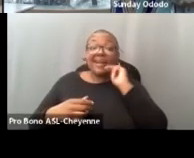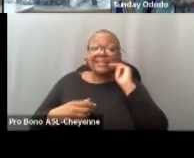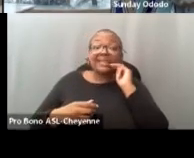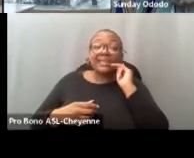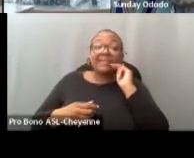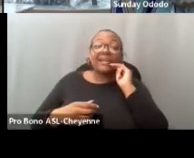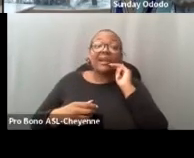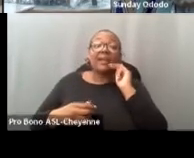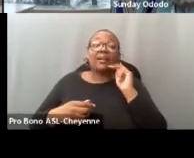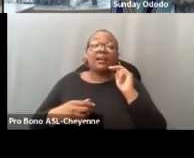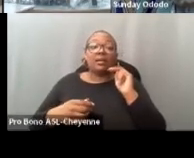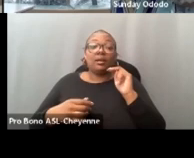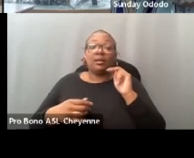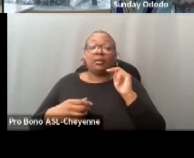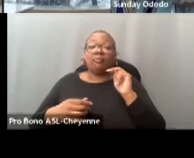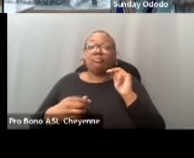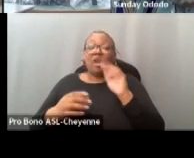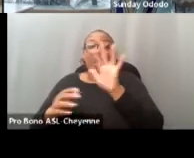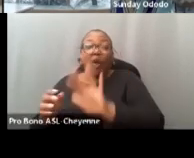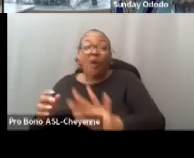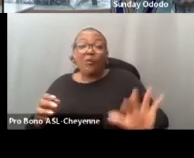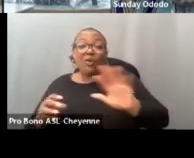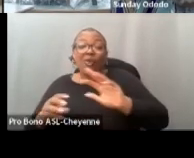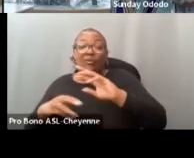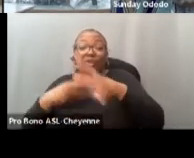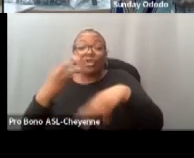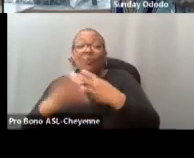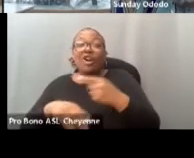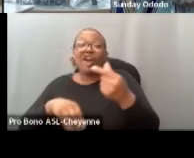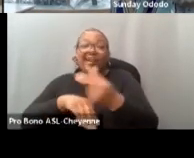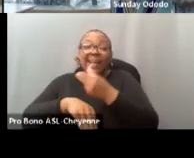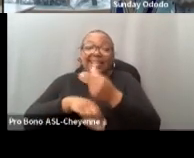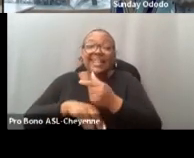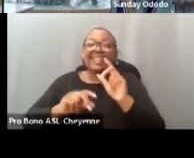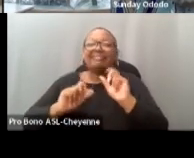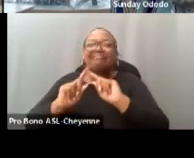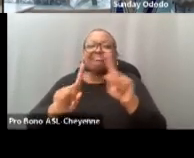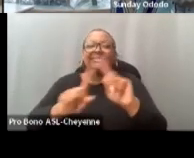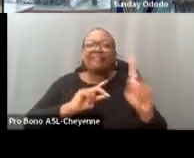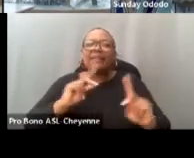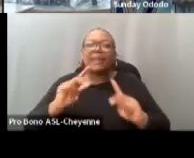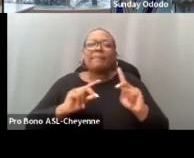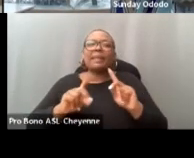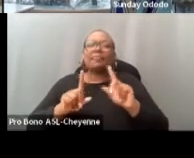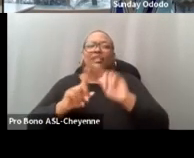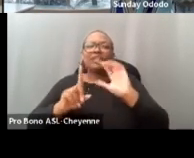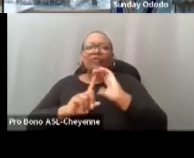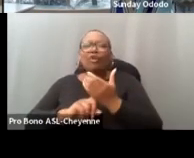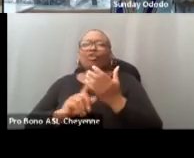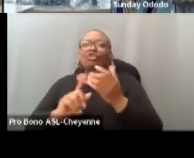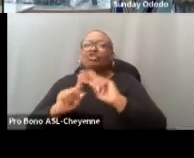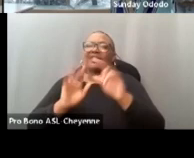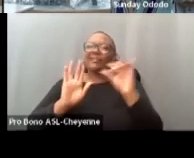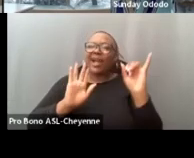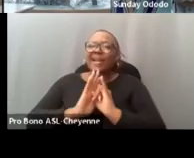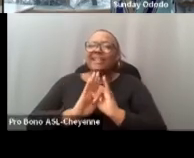Nigerians in all over the world, we're having Ghanaians, we're having different people, different cultures and identities in different spaces